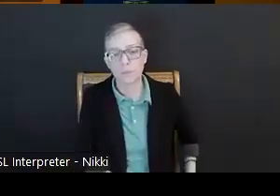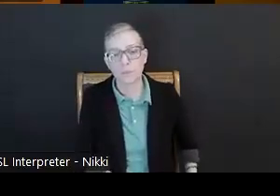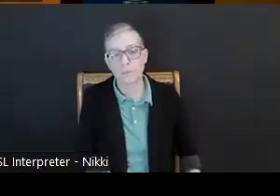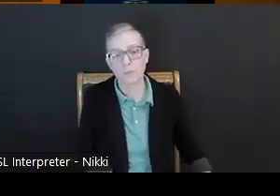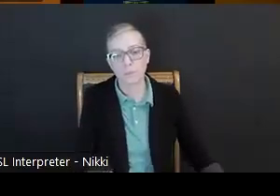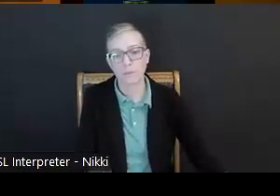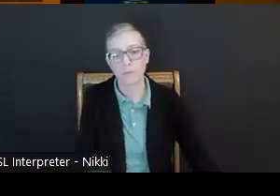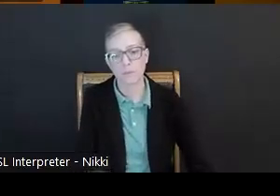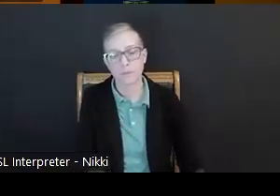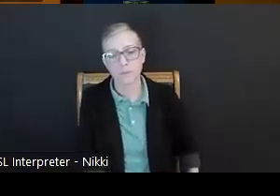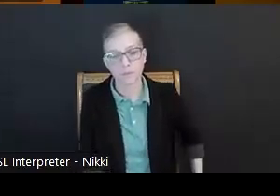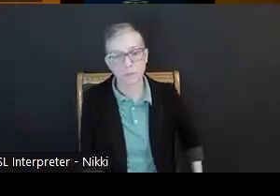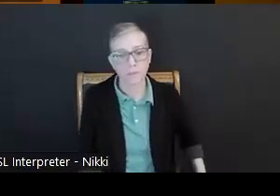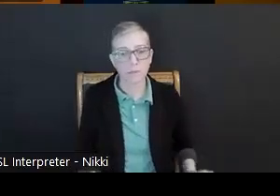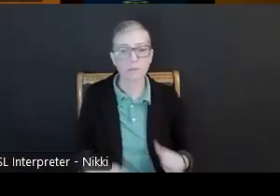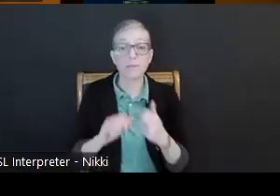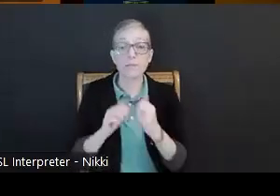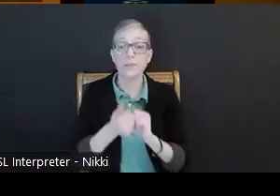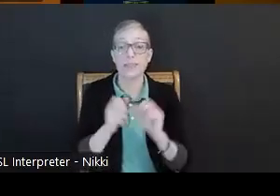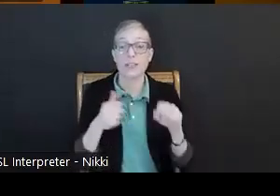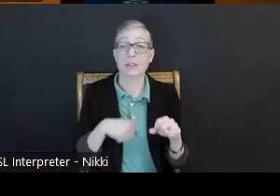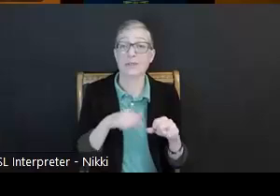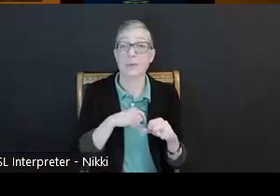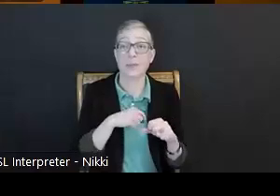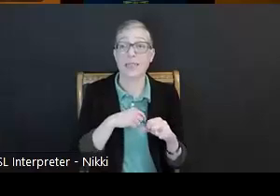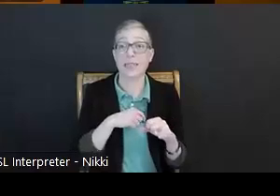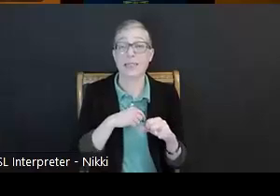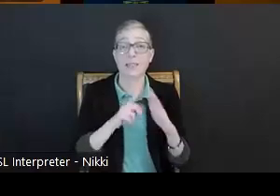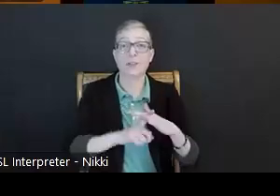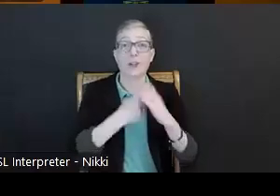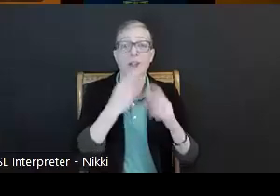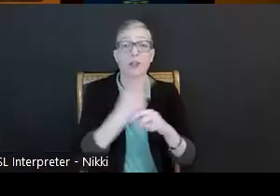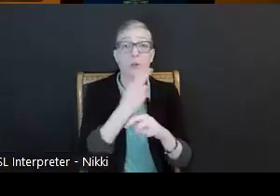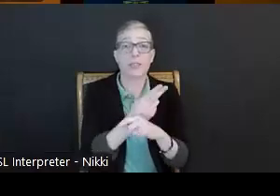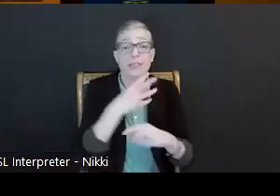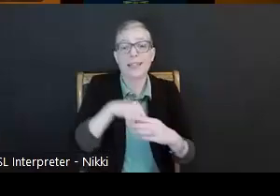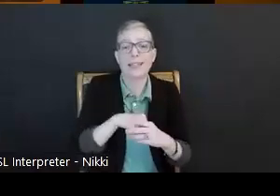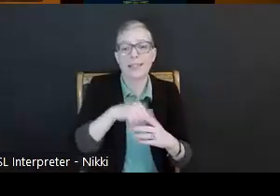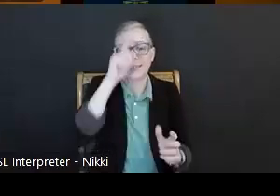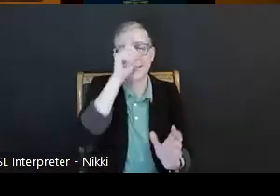into psychooncology clinics and I think it again can be considered too in other clinics